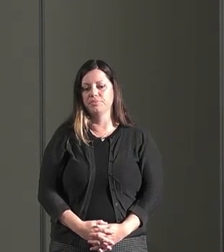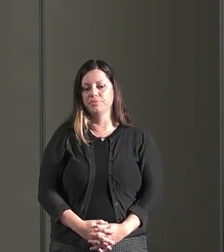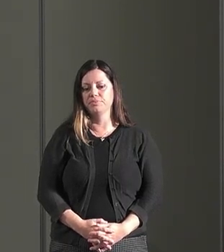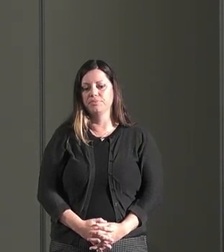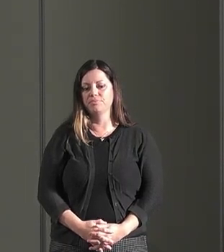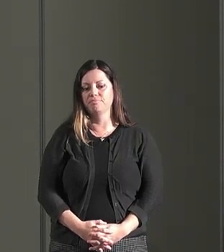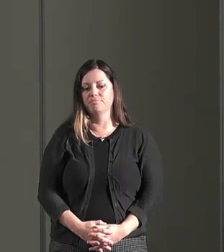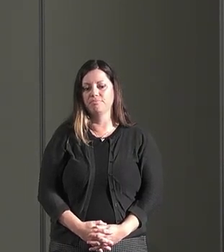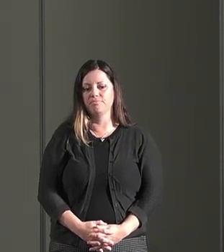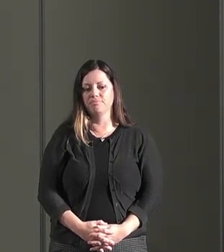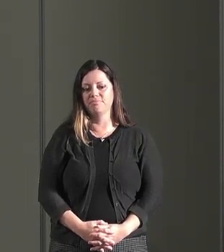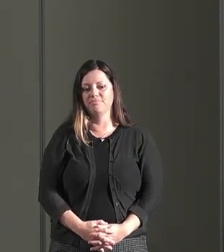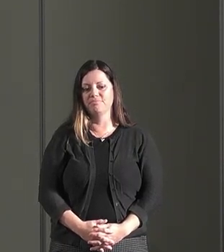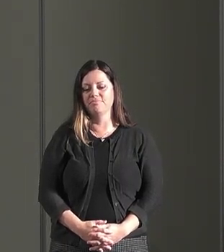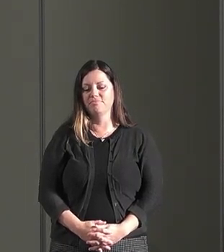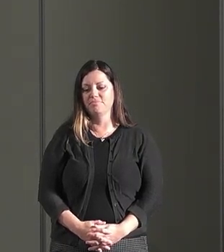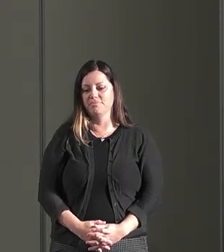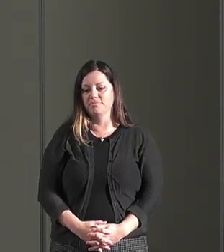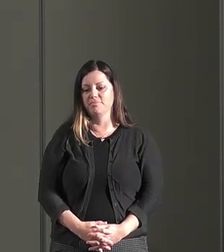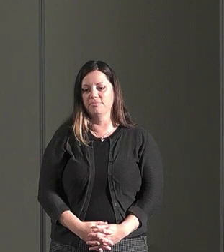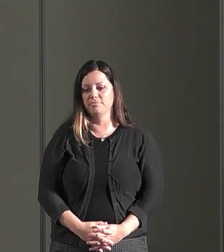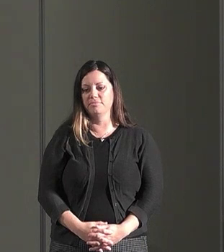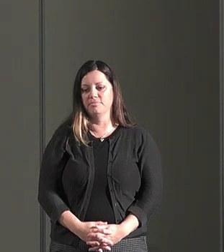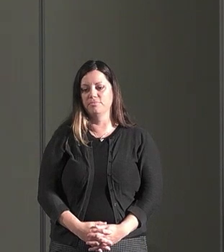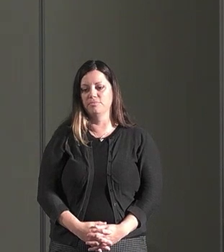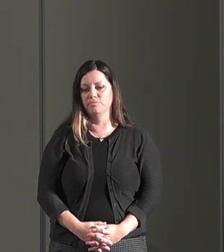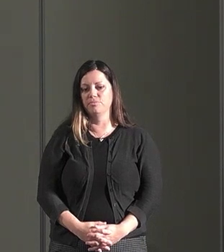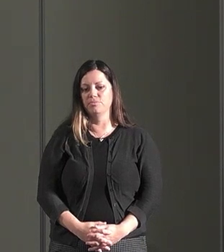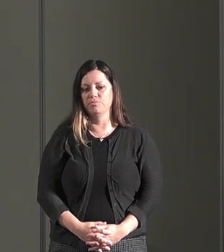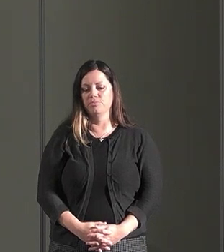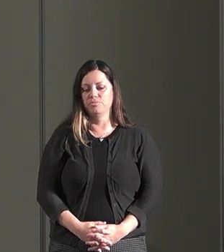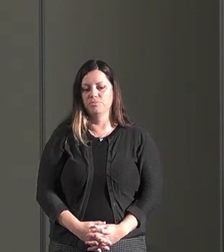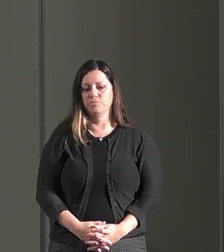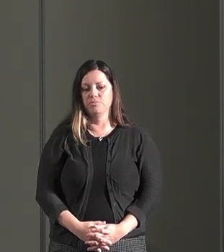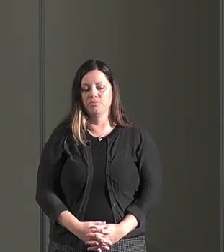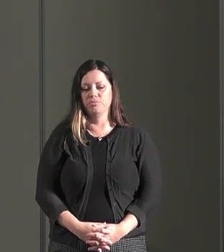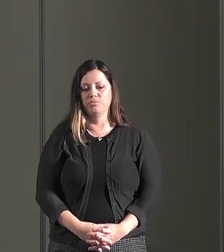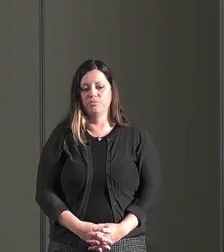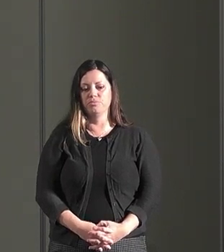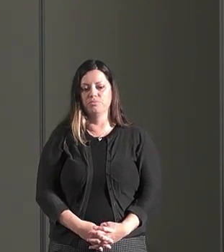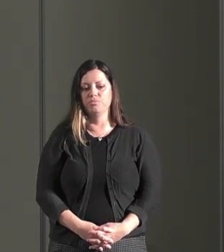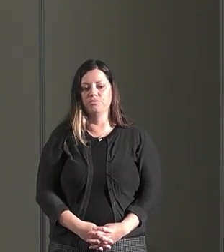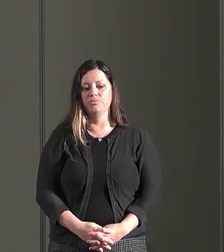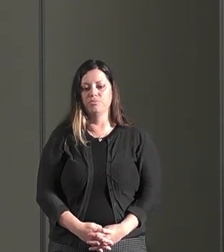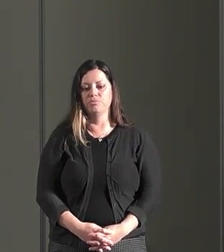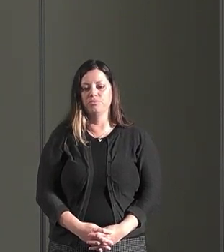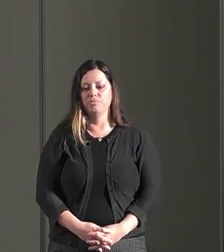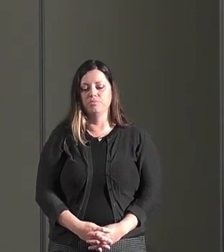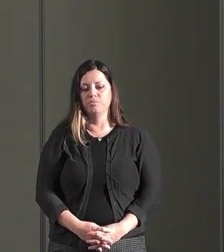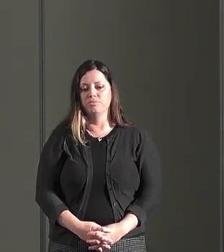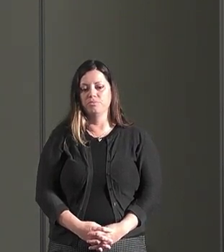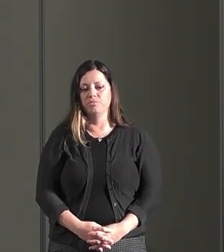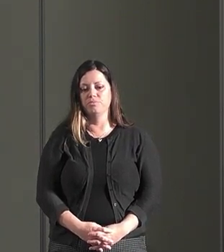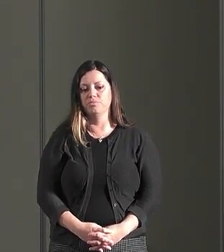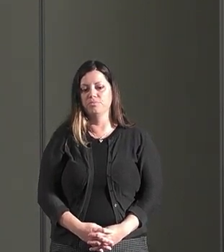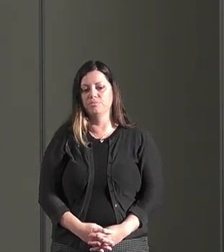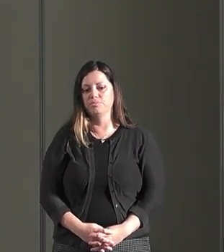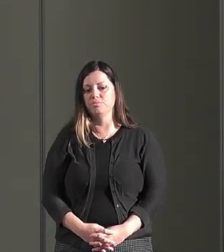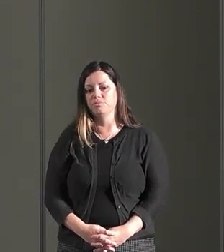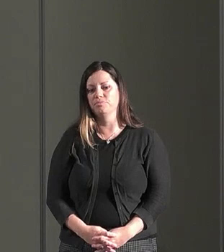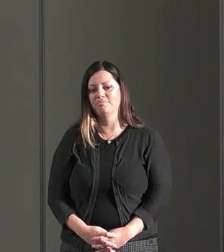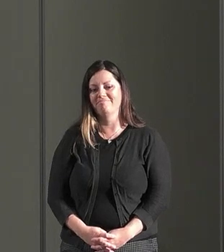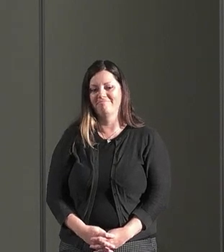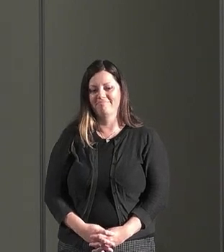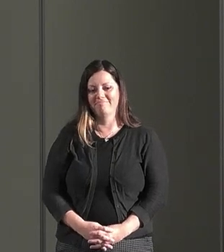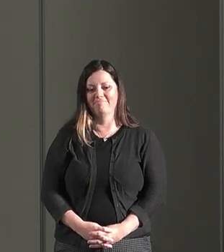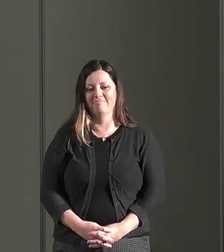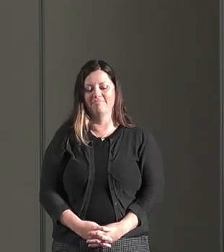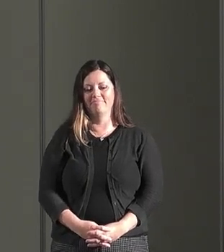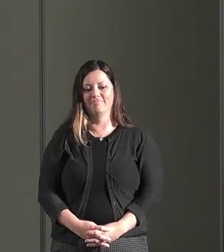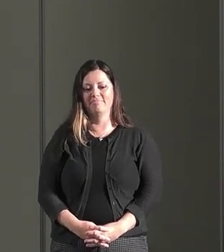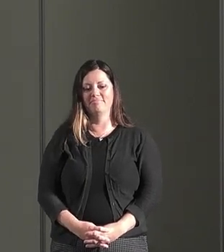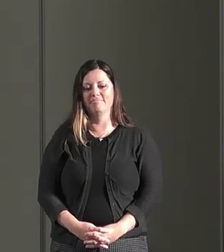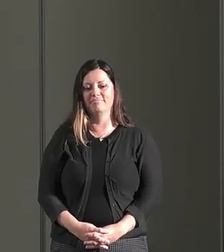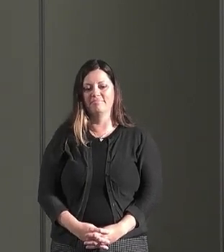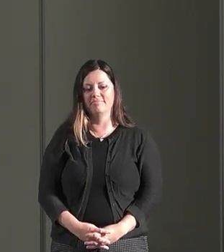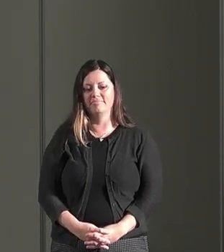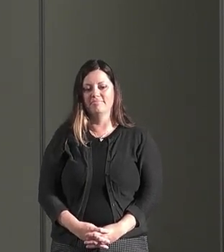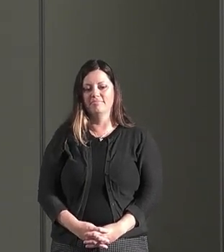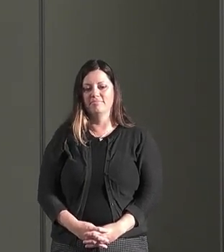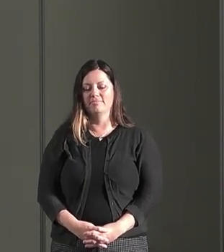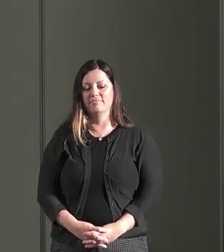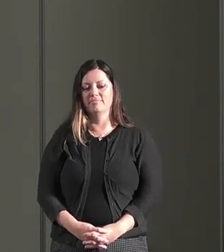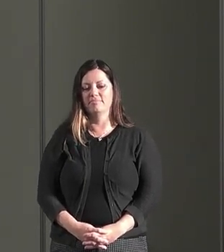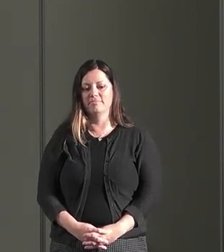beings. I came to CSUN, you know, I drove myself to the airport. I parked my car. I